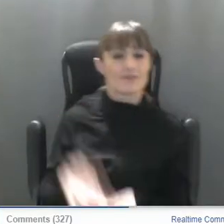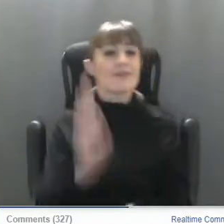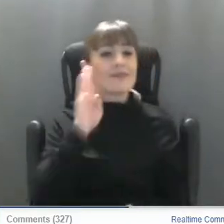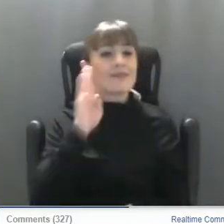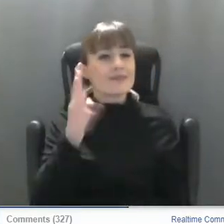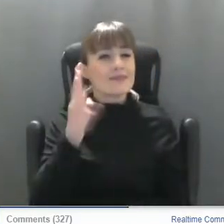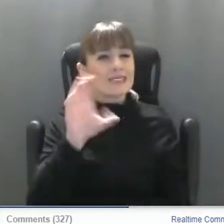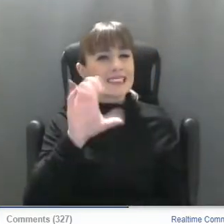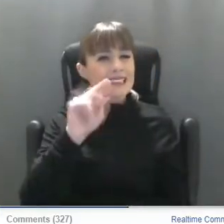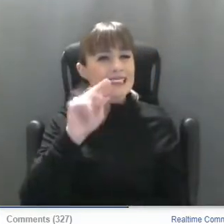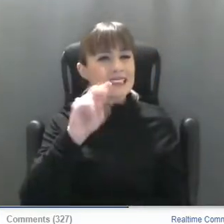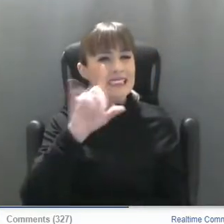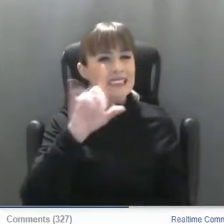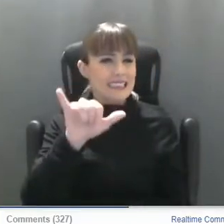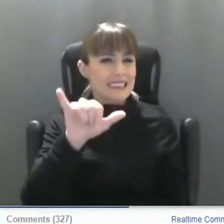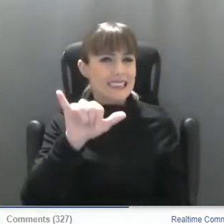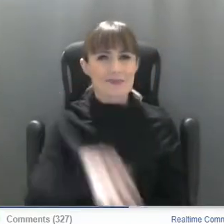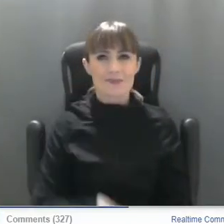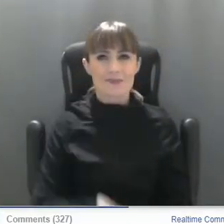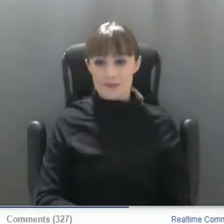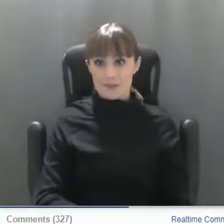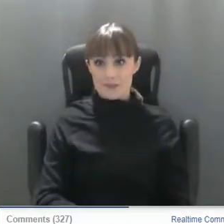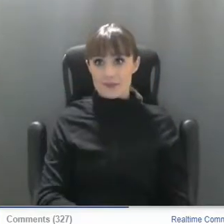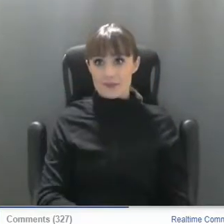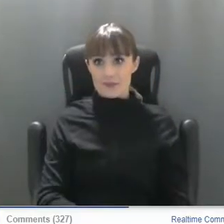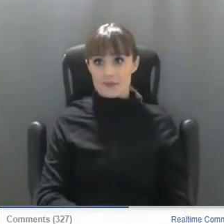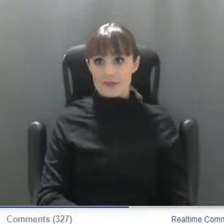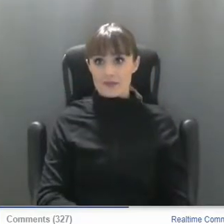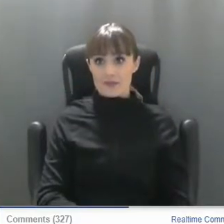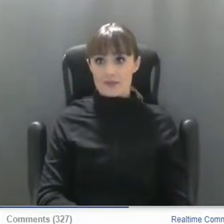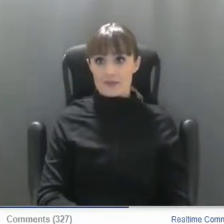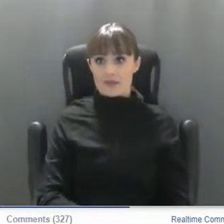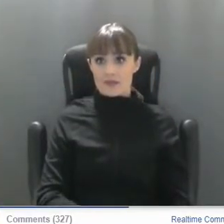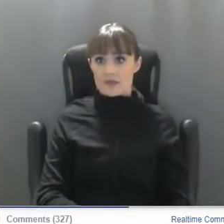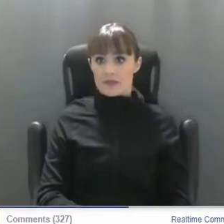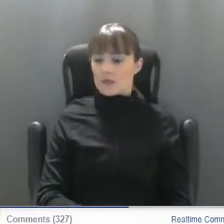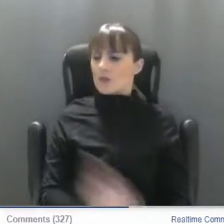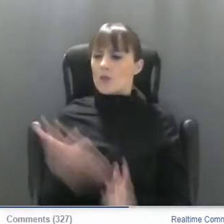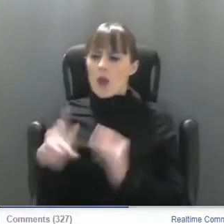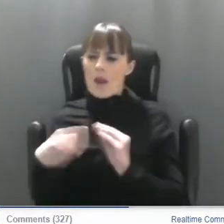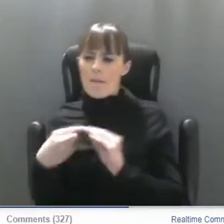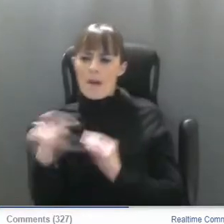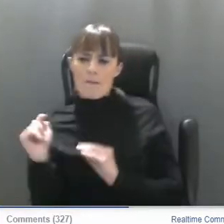What's the uses of restrooms? Is there a line of people to get in?" There was not a